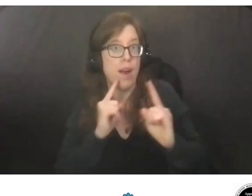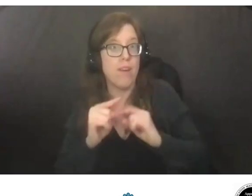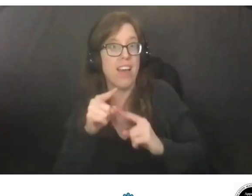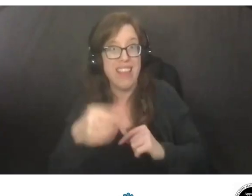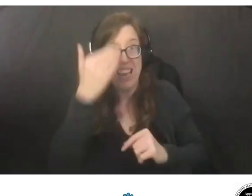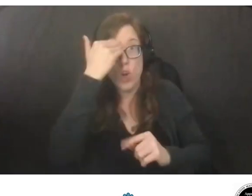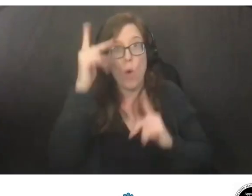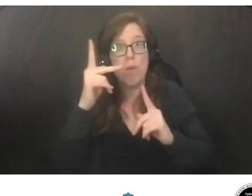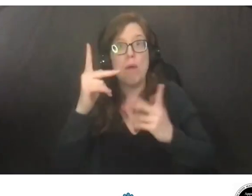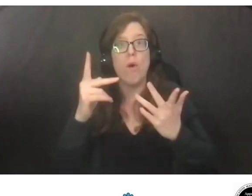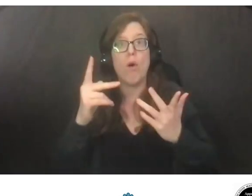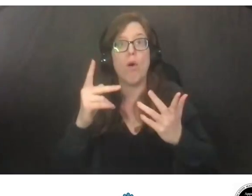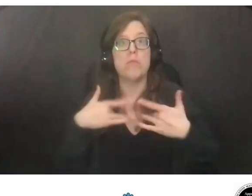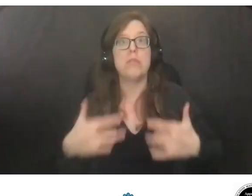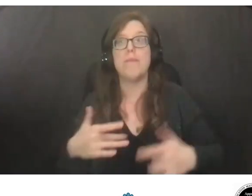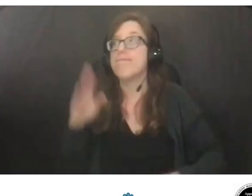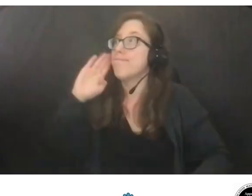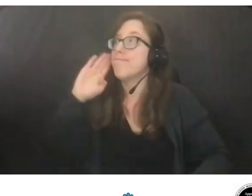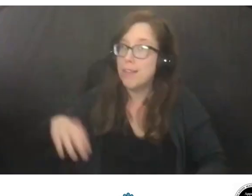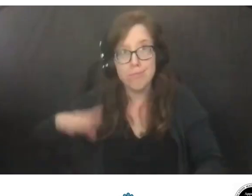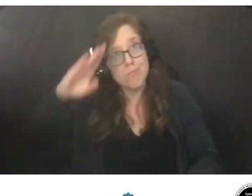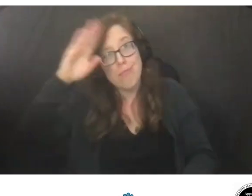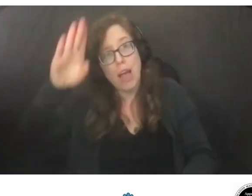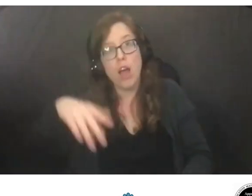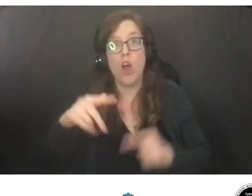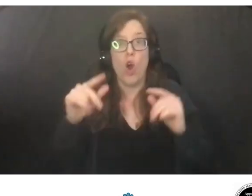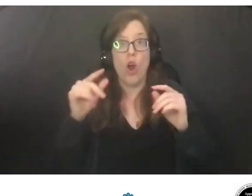Do they know people greet each other. Do they know groups can have conversations